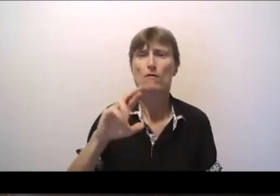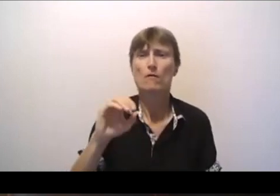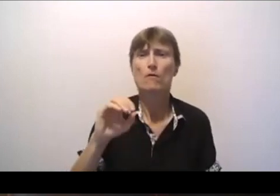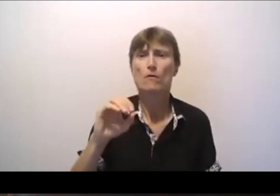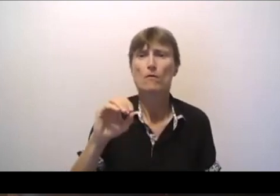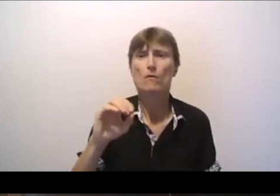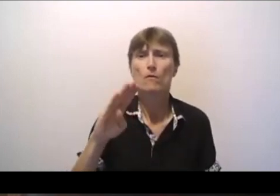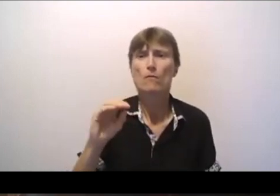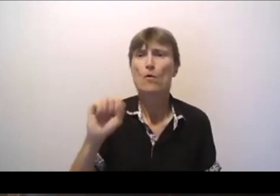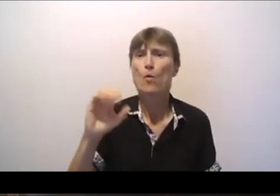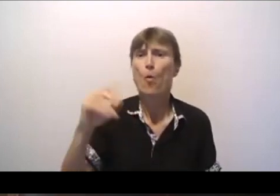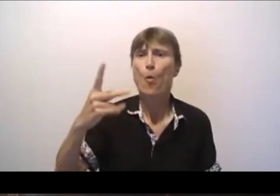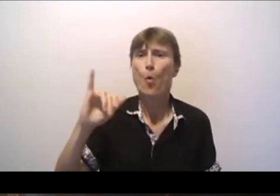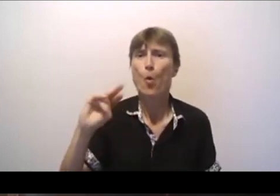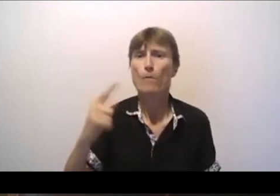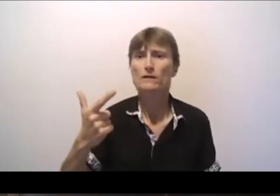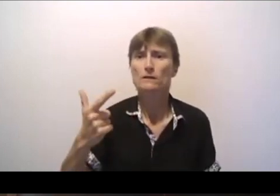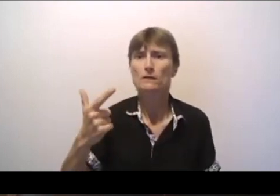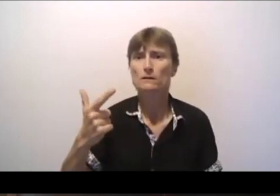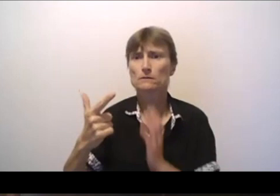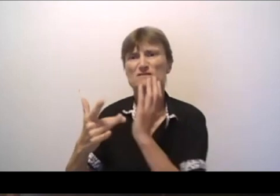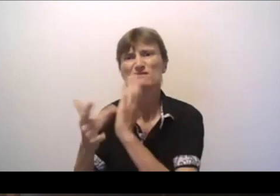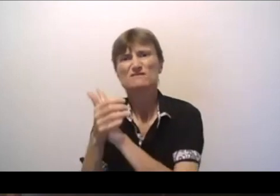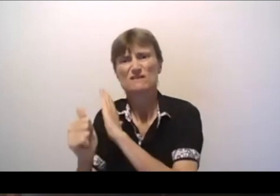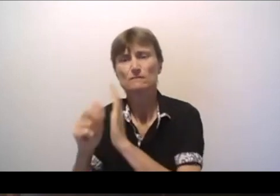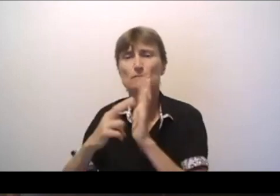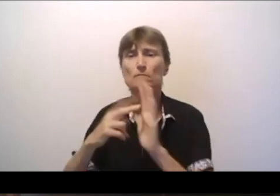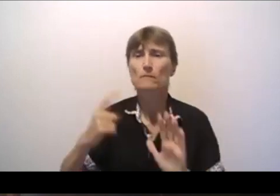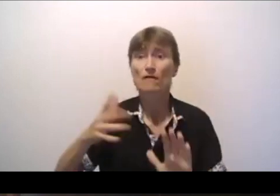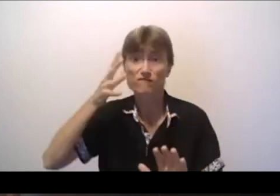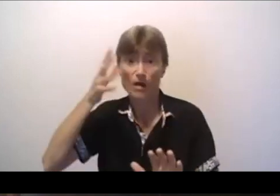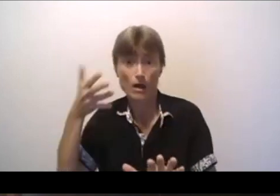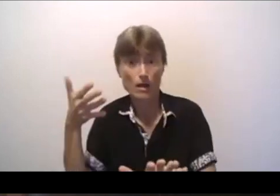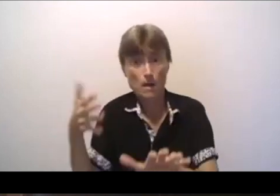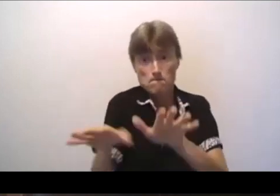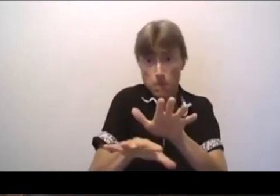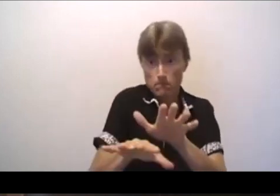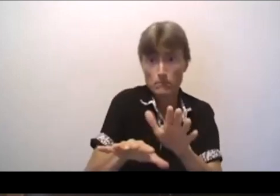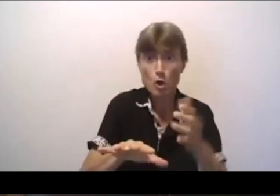myself and then hand drawing over top of it and the fire that is in the background is in my backyard